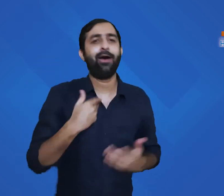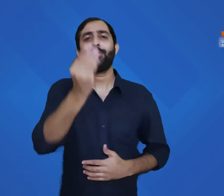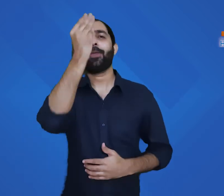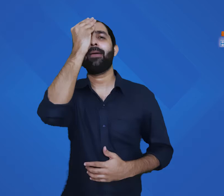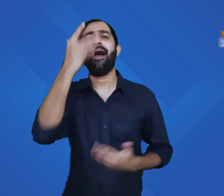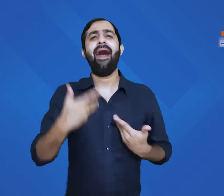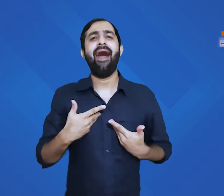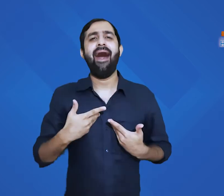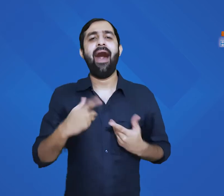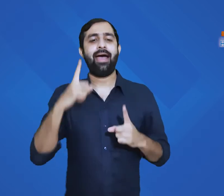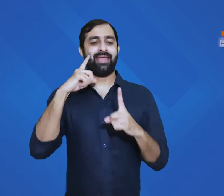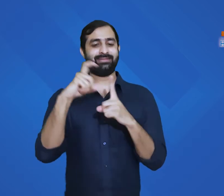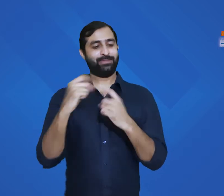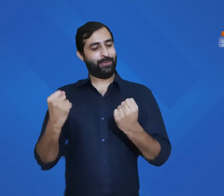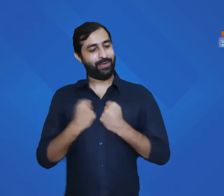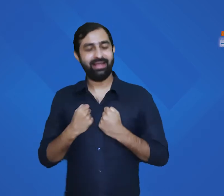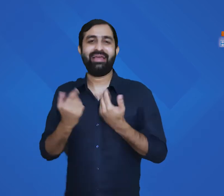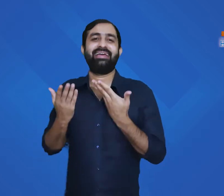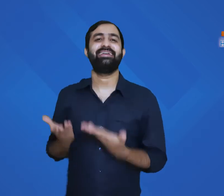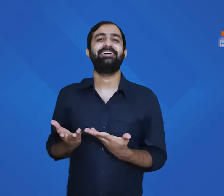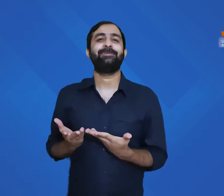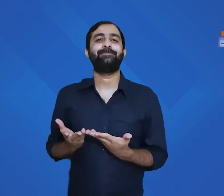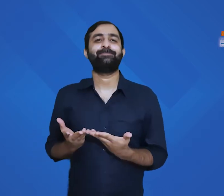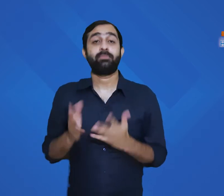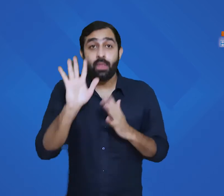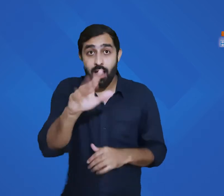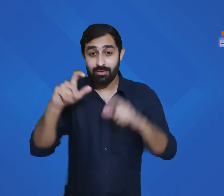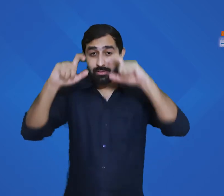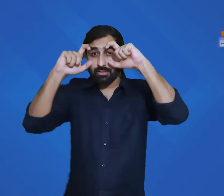the community and the religion we belong to. This is our individual identity.